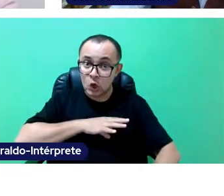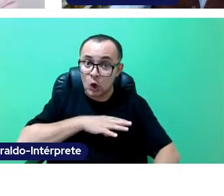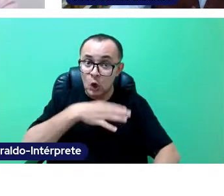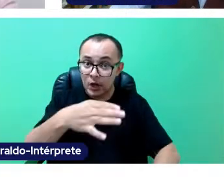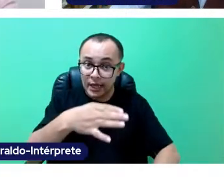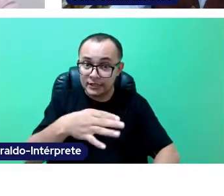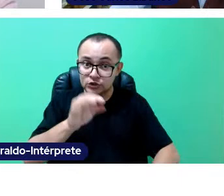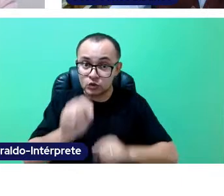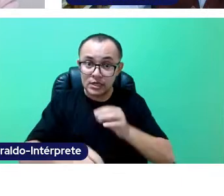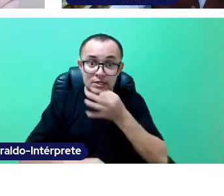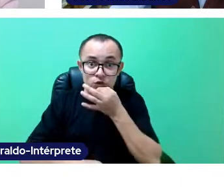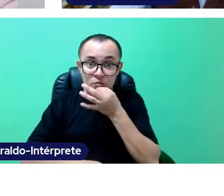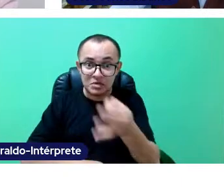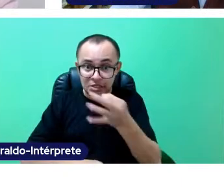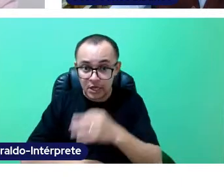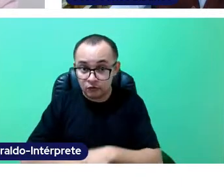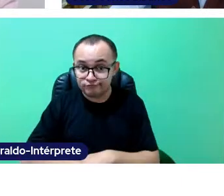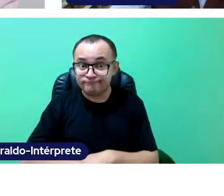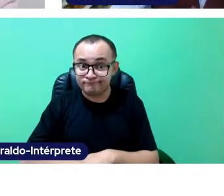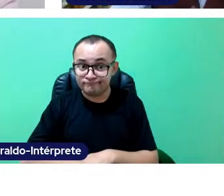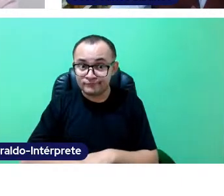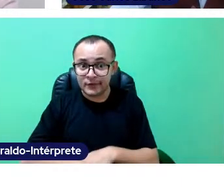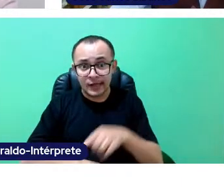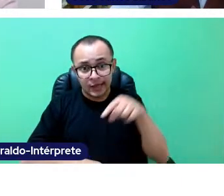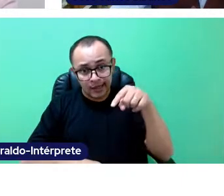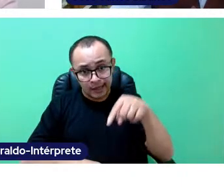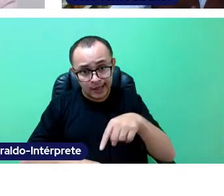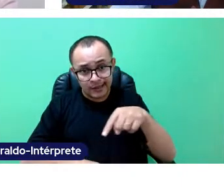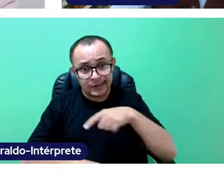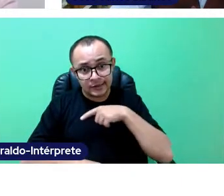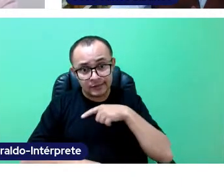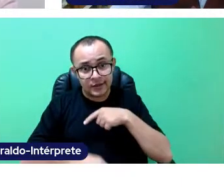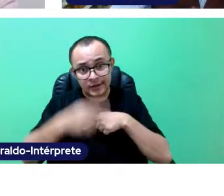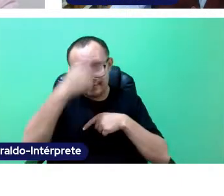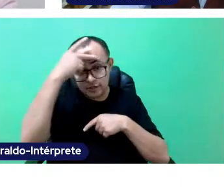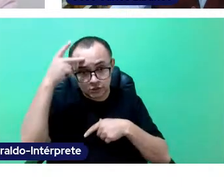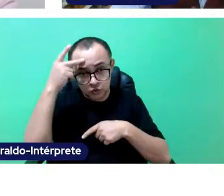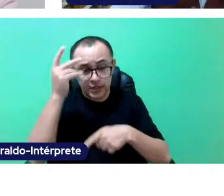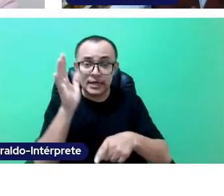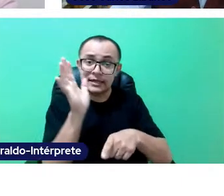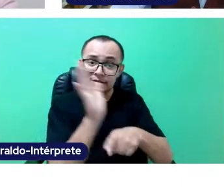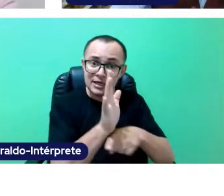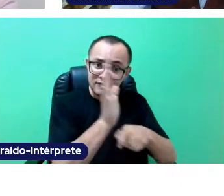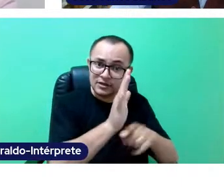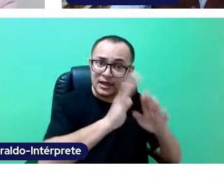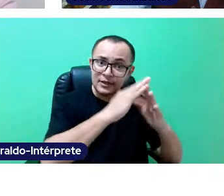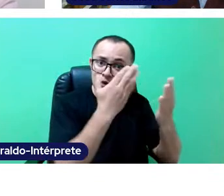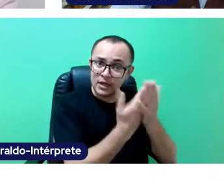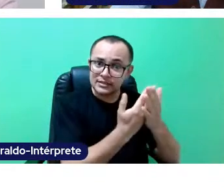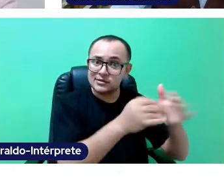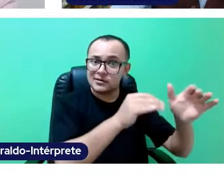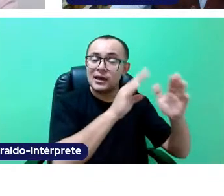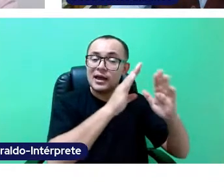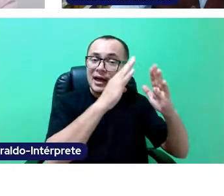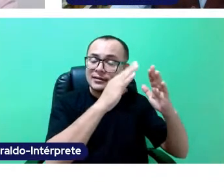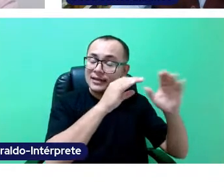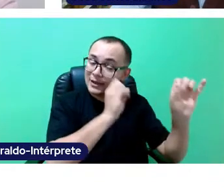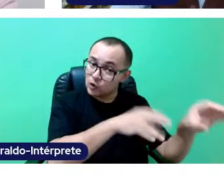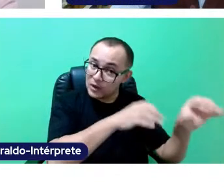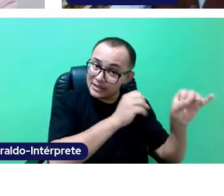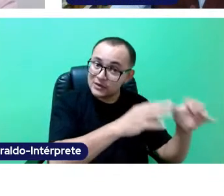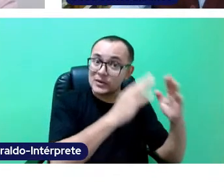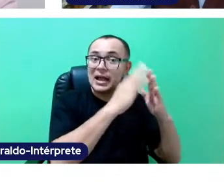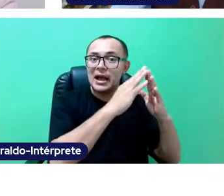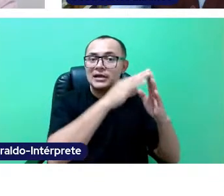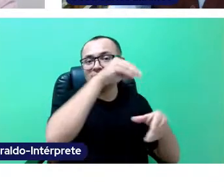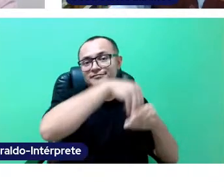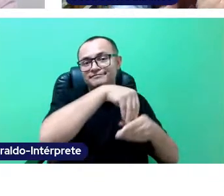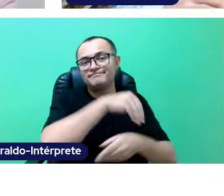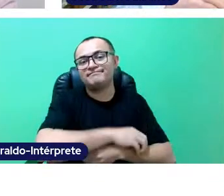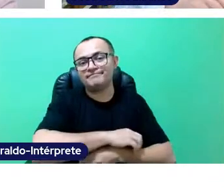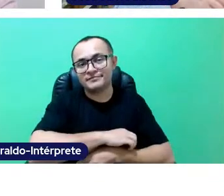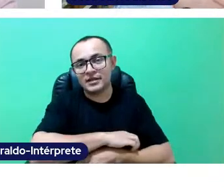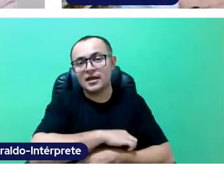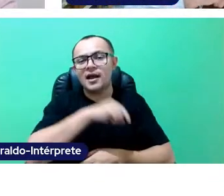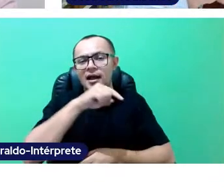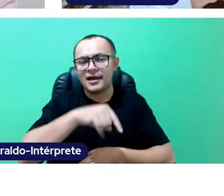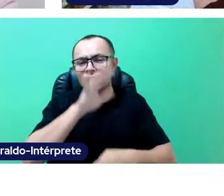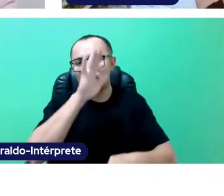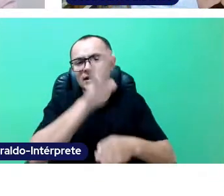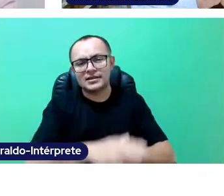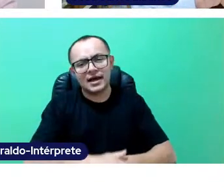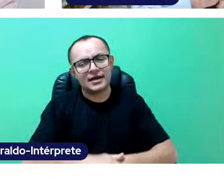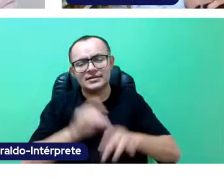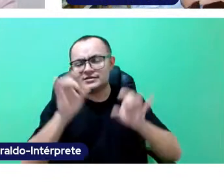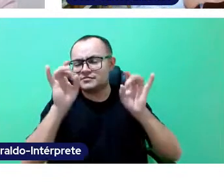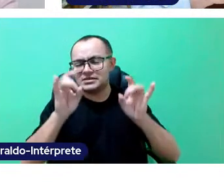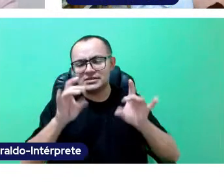We even had people defending homeschooling here, and that is how we create a democratic debate. So it really was a delightful afternoon. I want to highlight that I am at your service.